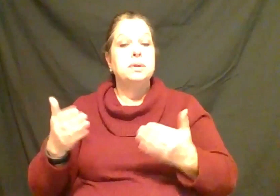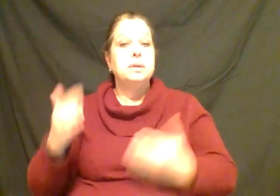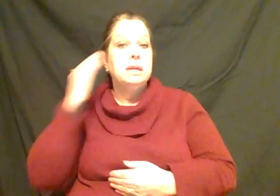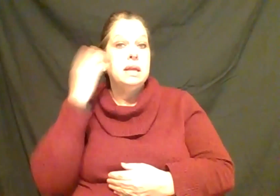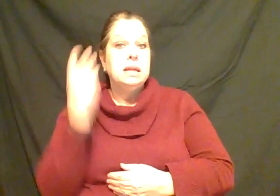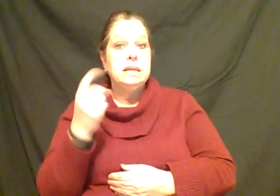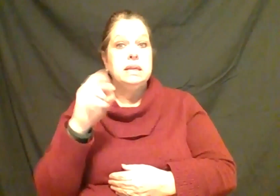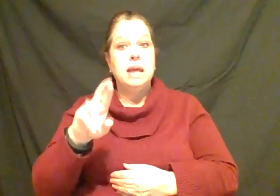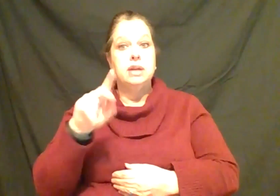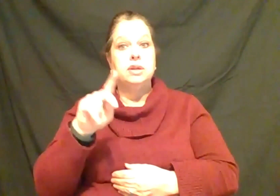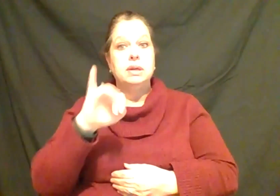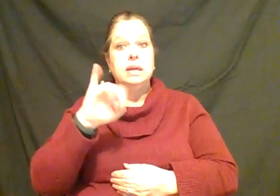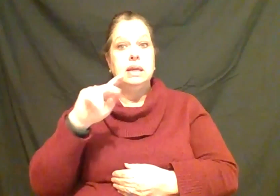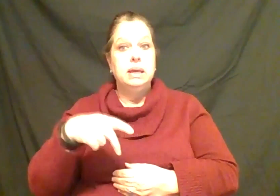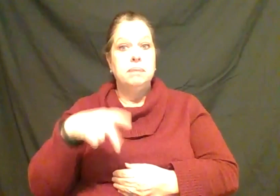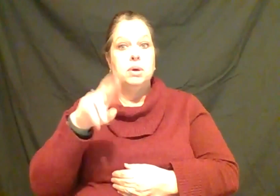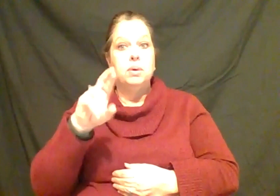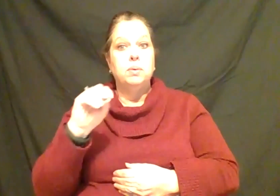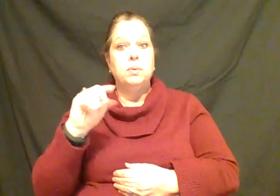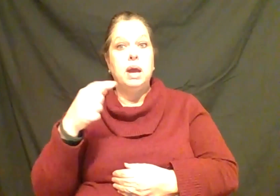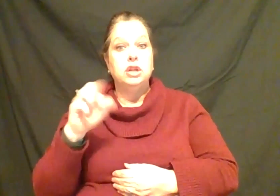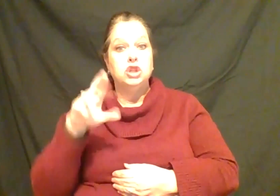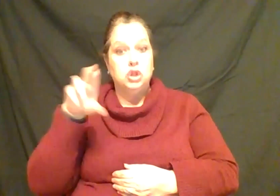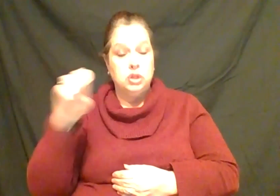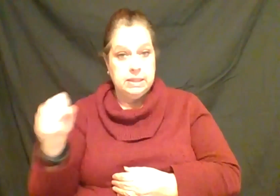kit rogers he's our chief academic officer he is here as well to help